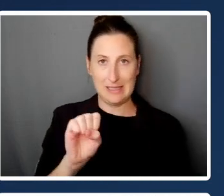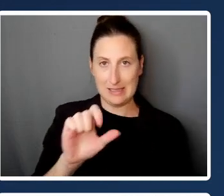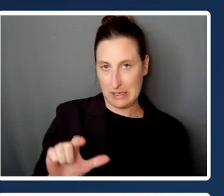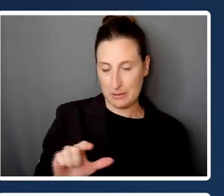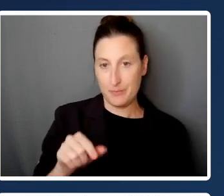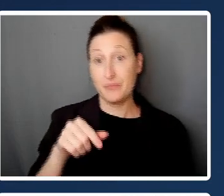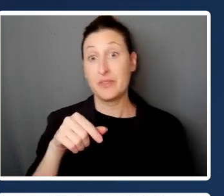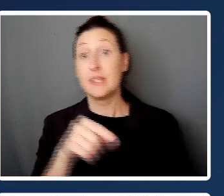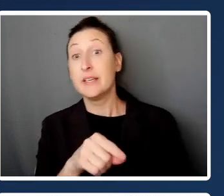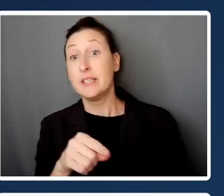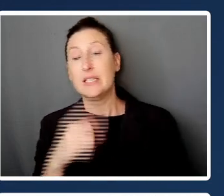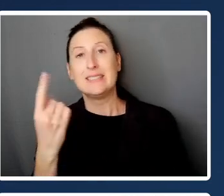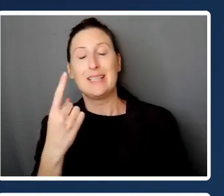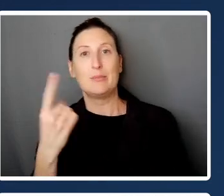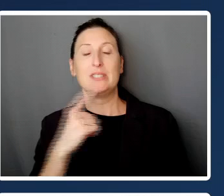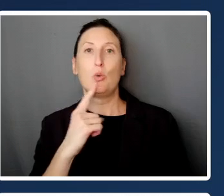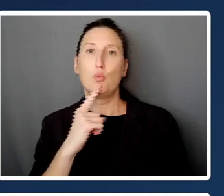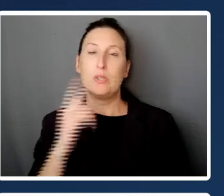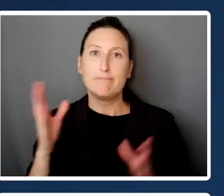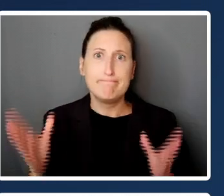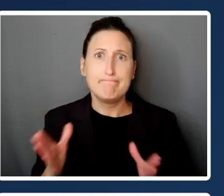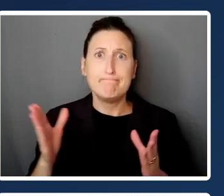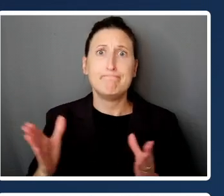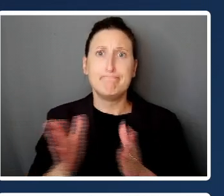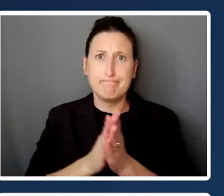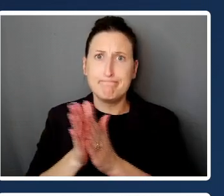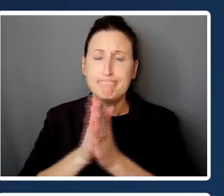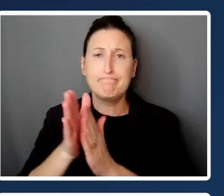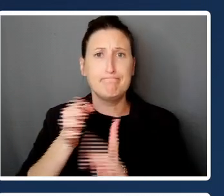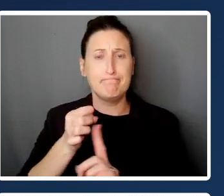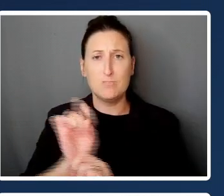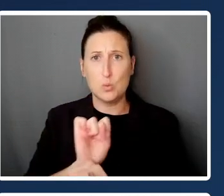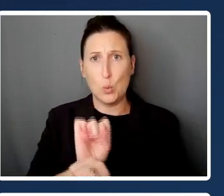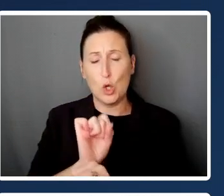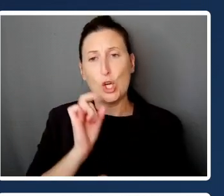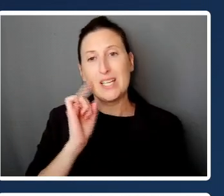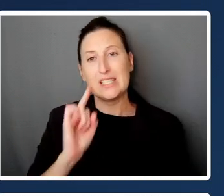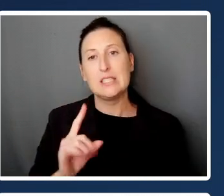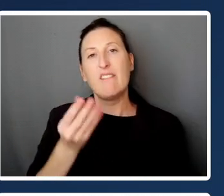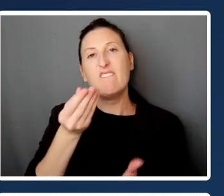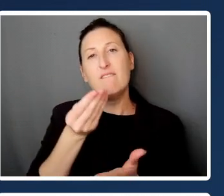drove the work for us is this notion of Funds of Knowledge. And it's just, essentially, that we